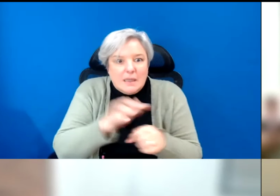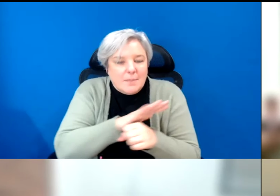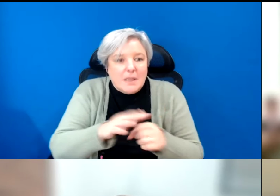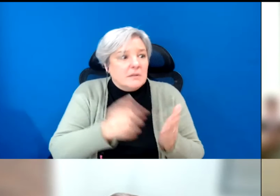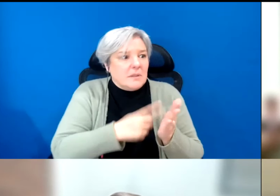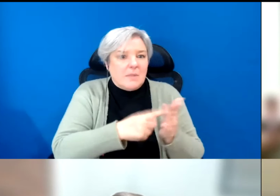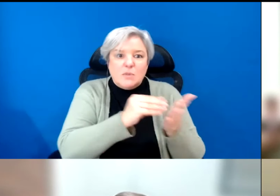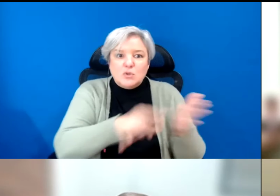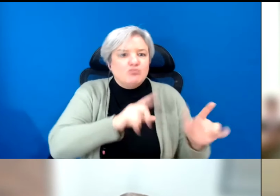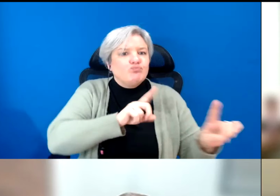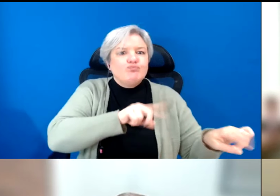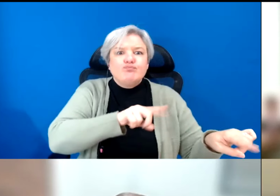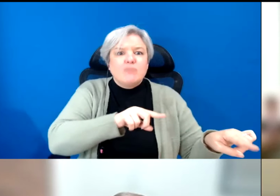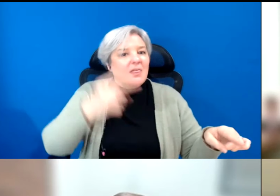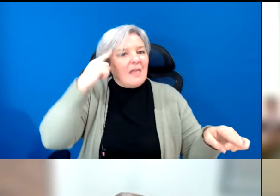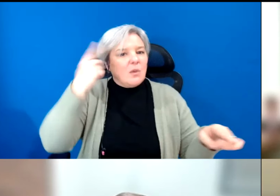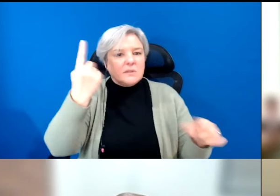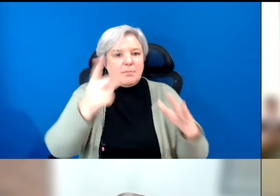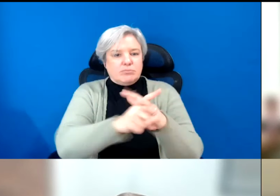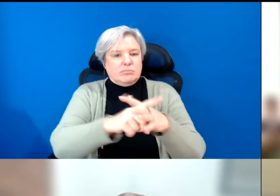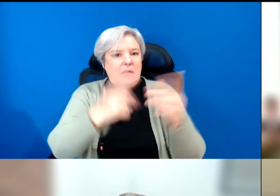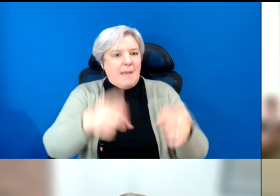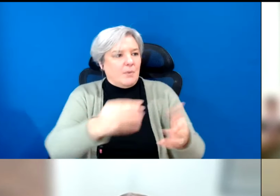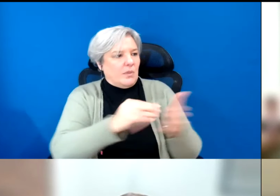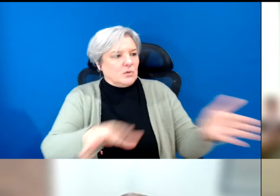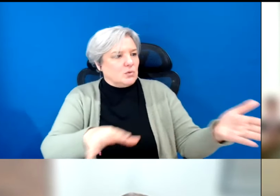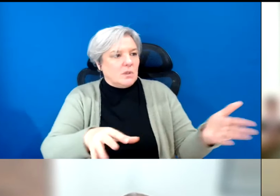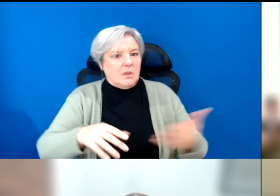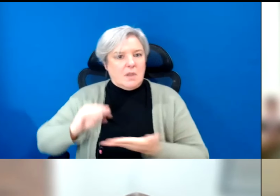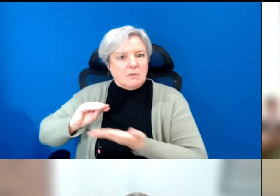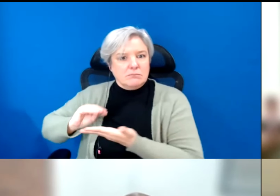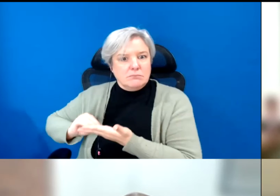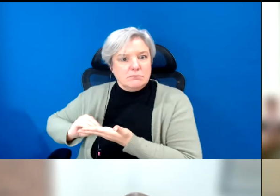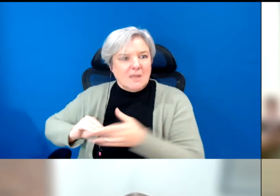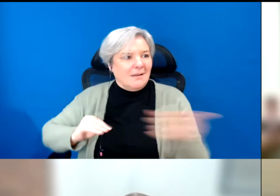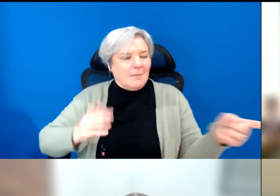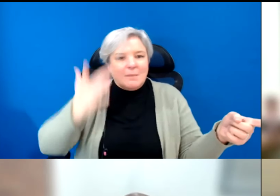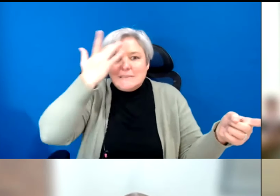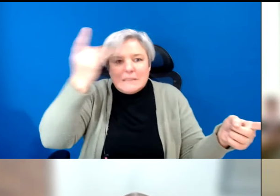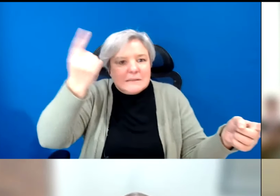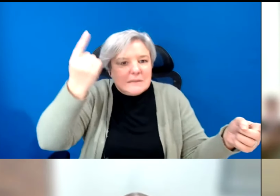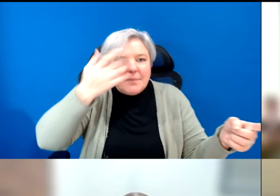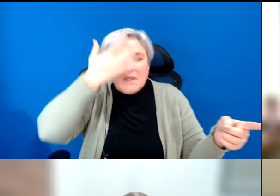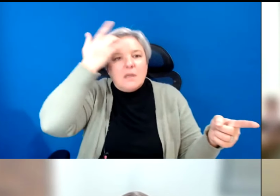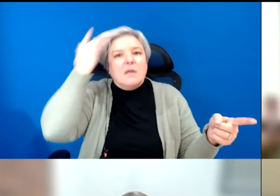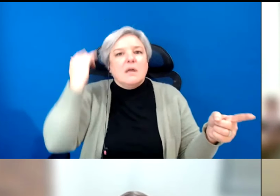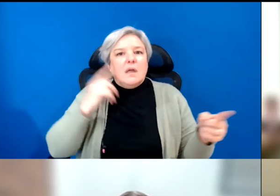and they thought something happened to the student because it was just they were sick at some point in the semester and they've issued them an incomplete.